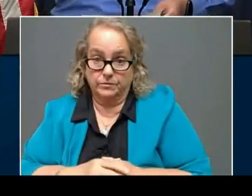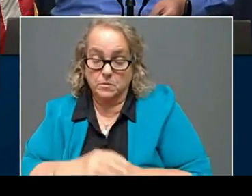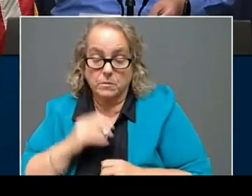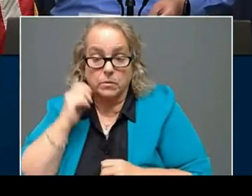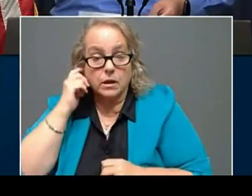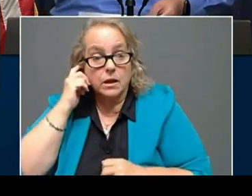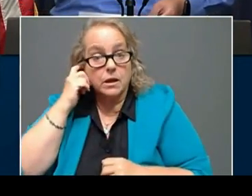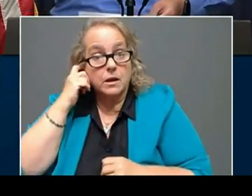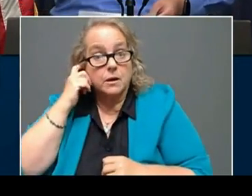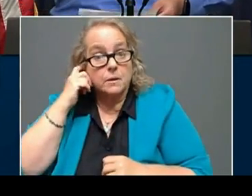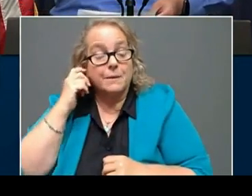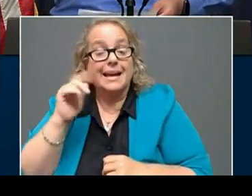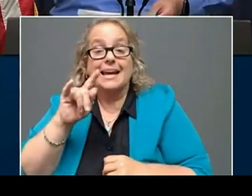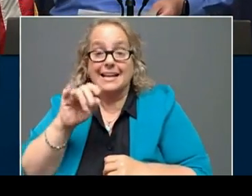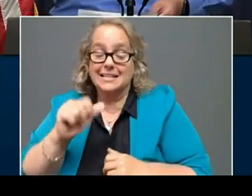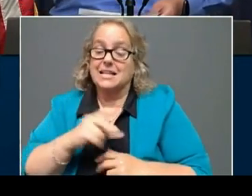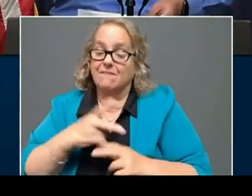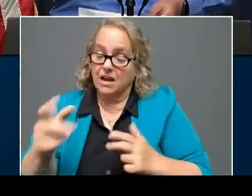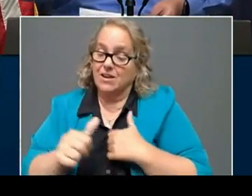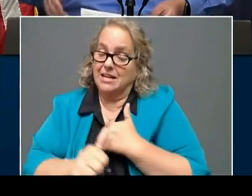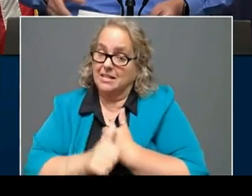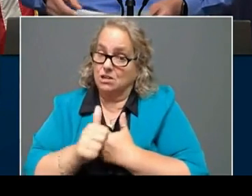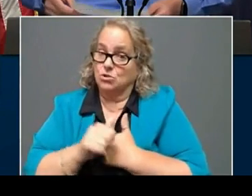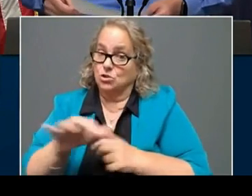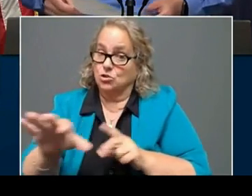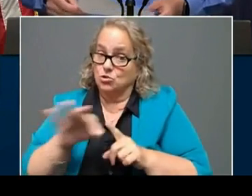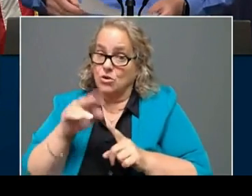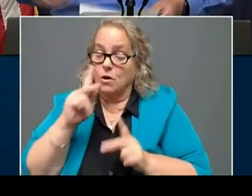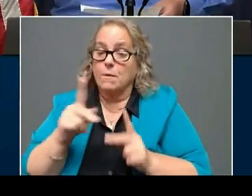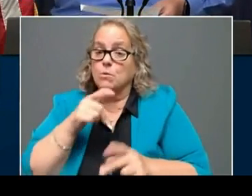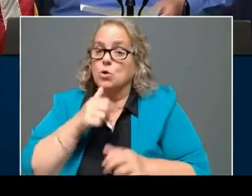more vulnerable who very well could suffer a very bad consequence, be in